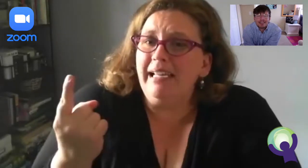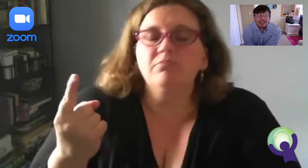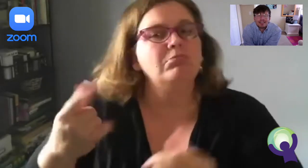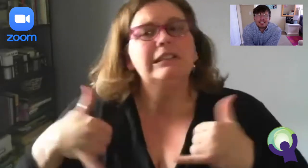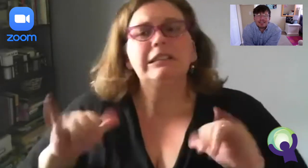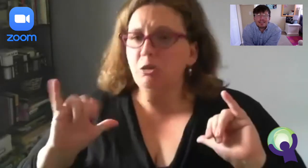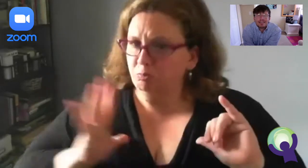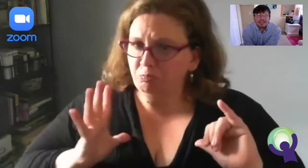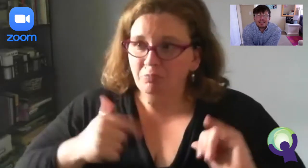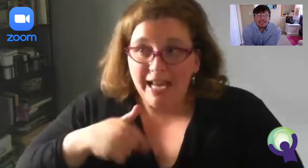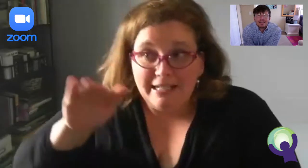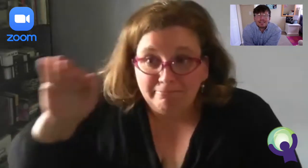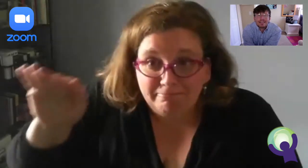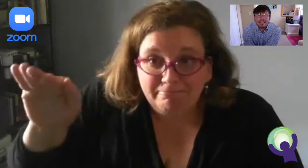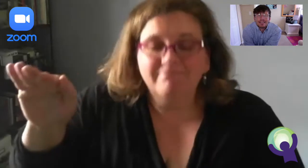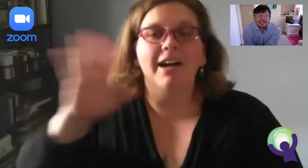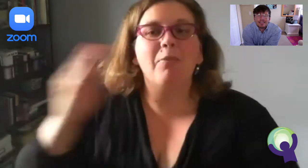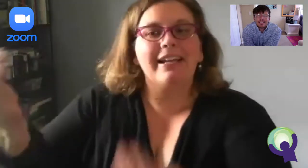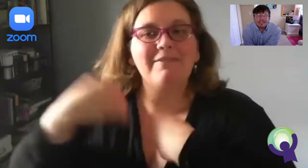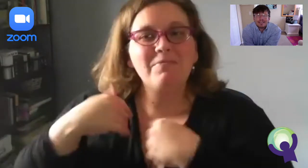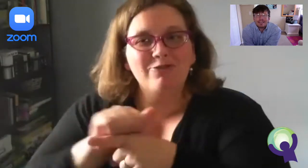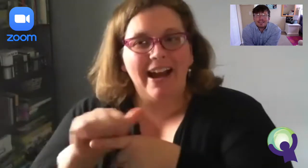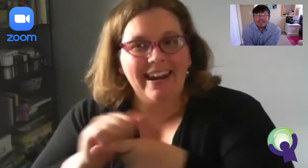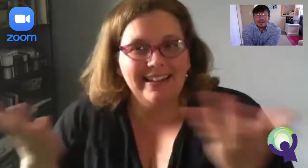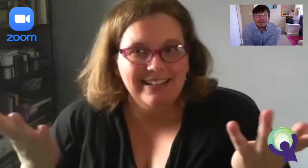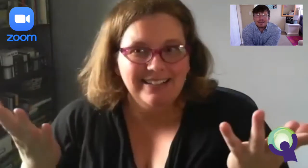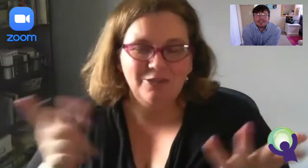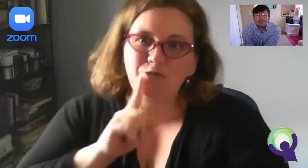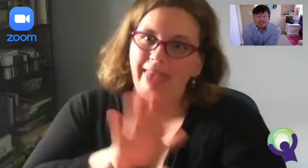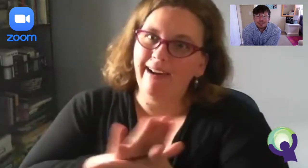I'm not fully skilled in something, I can always go to somebody else and I can get